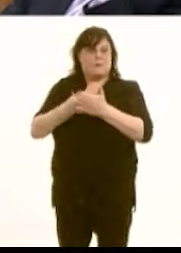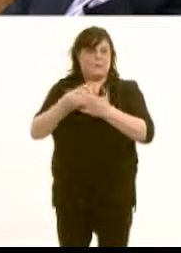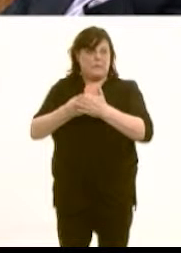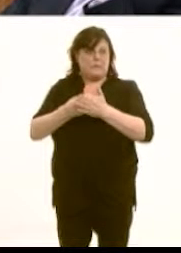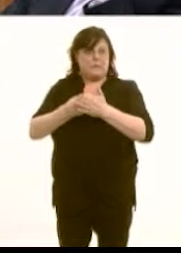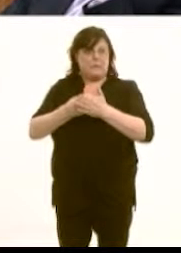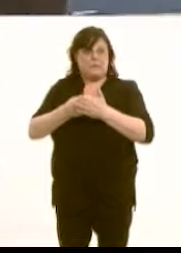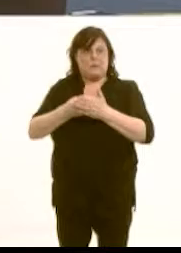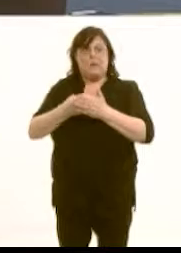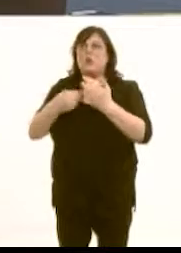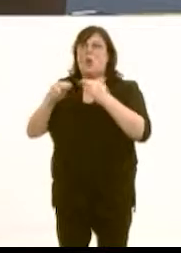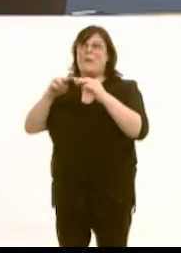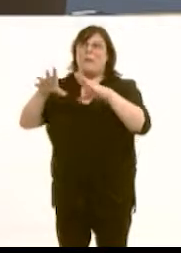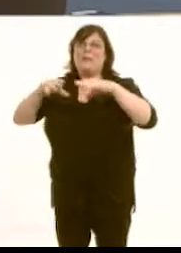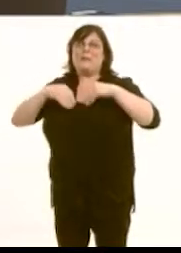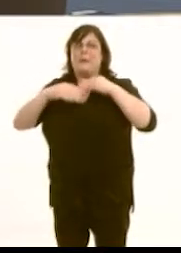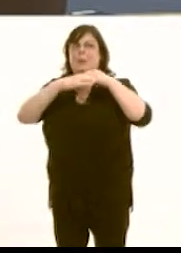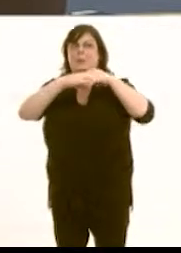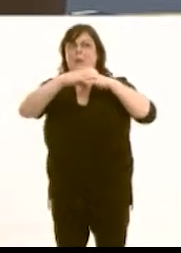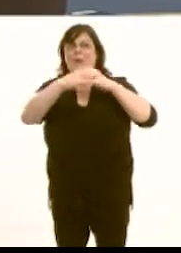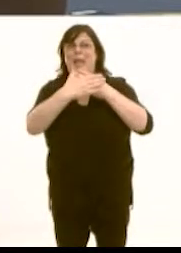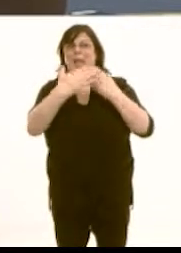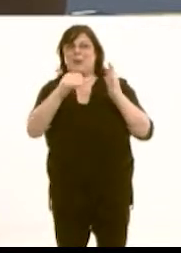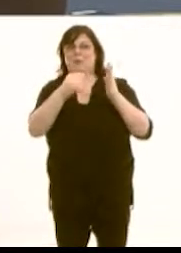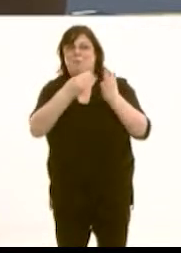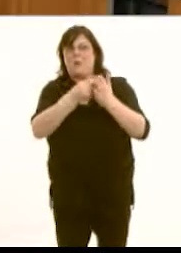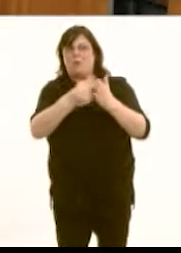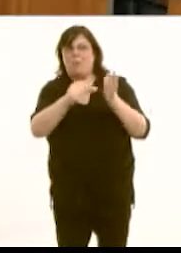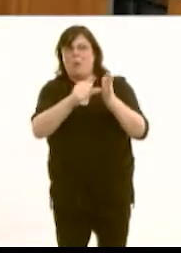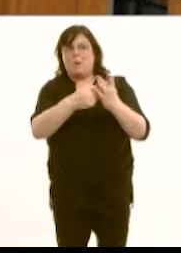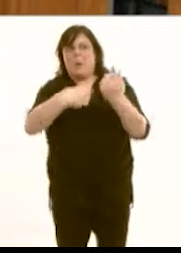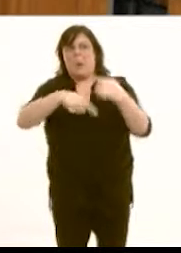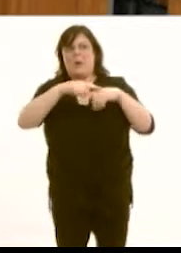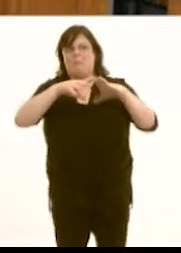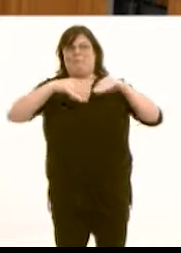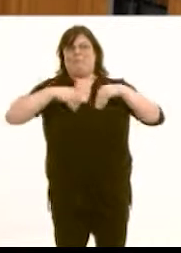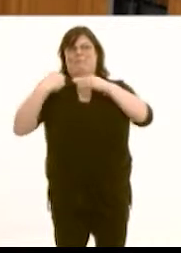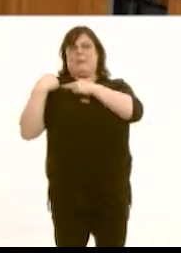by Welsh Government. Before we understand what those costs are, we need to have that figure in place.